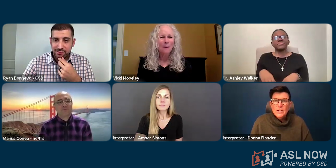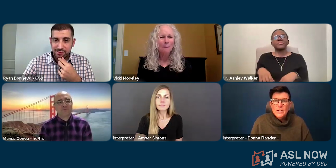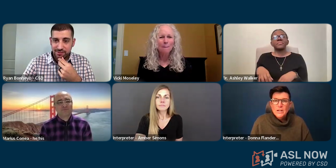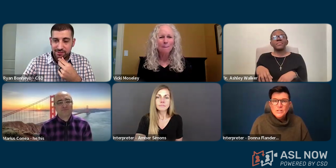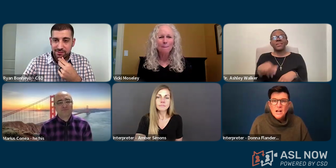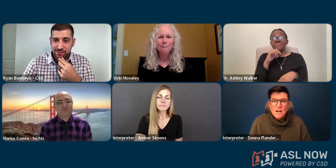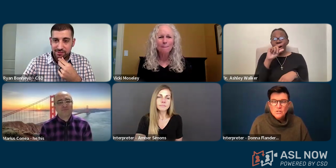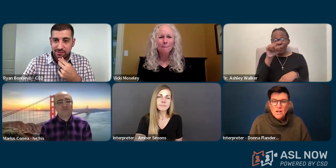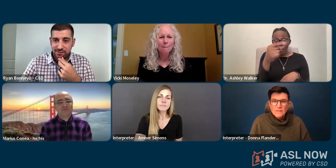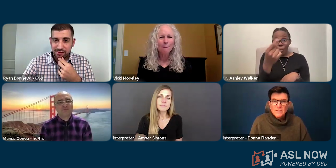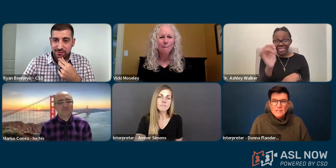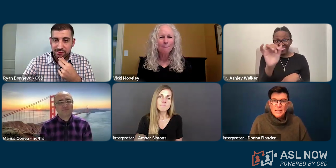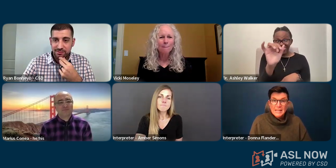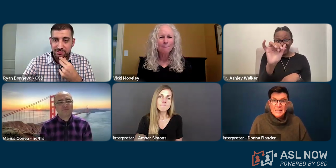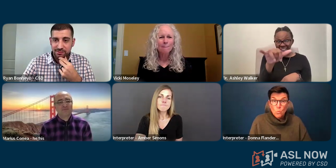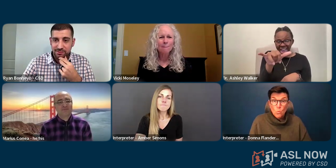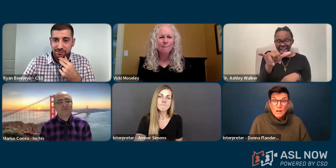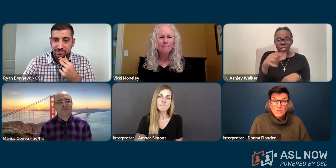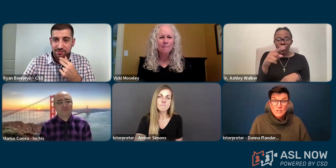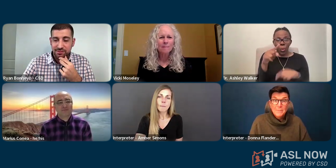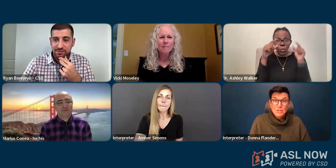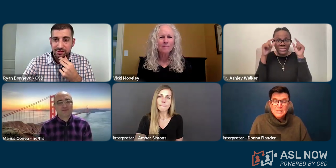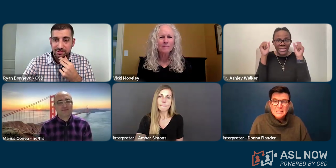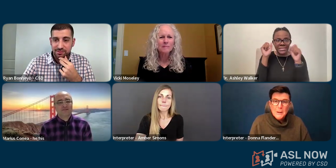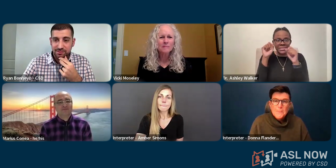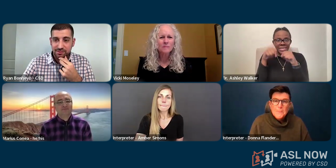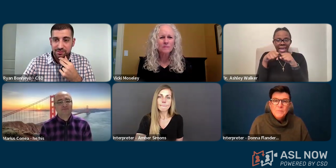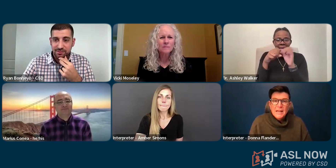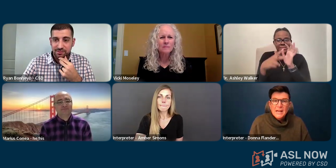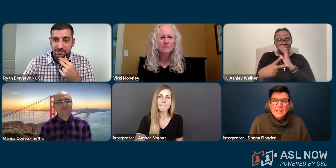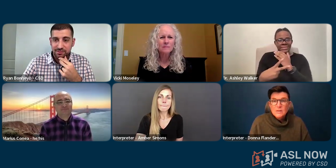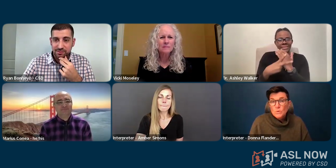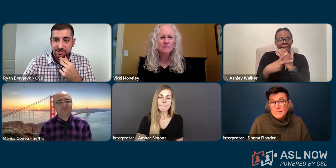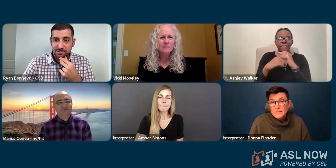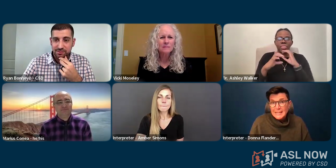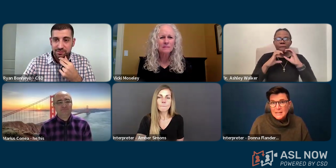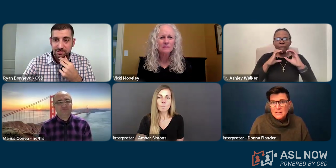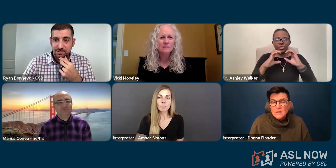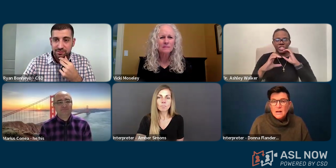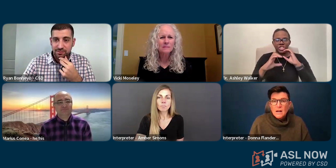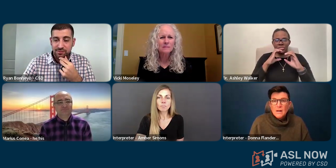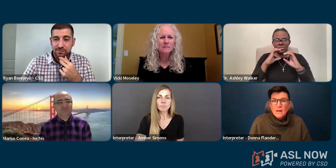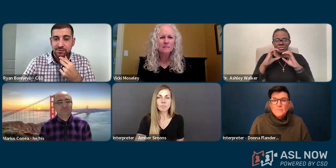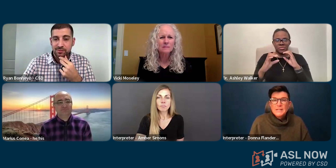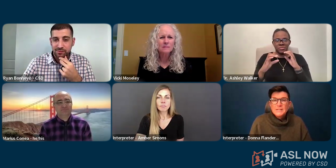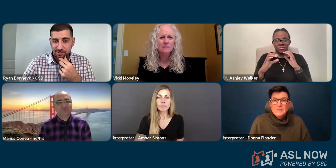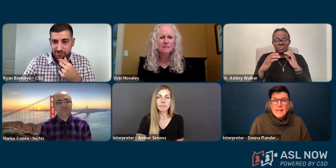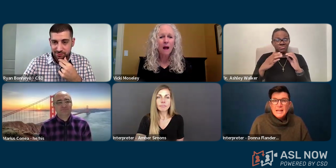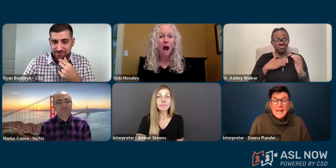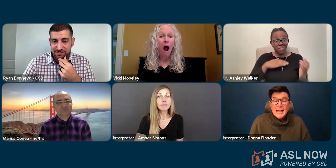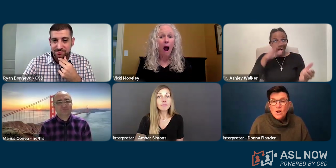And so I go into the office so that I can watch the captions. And it was handy. It's say,